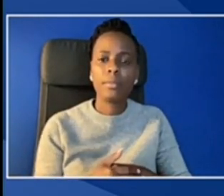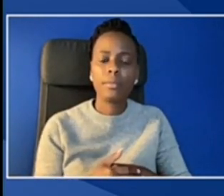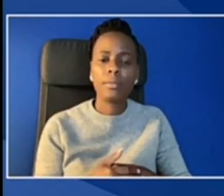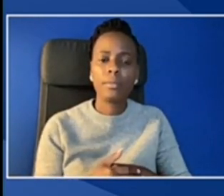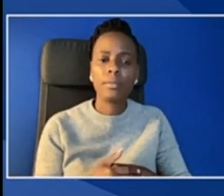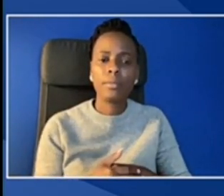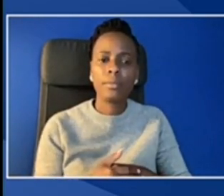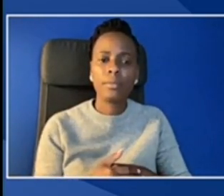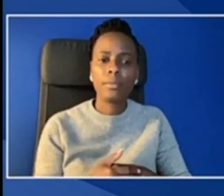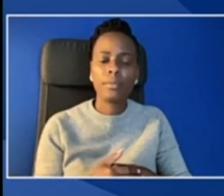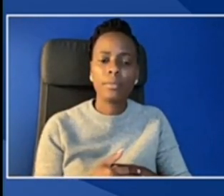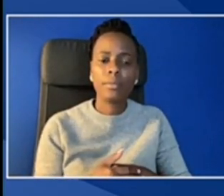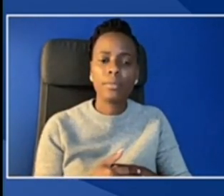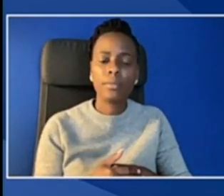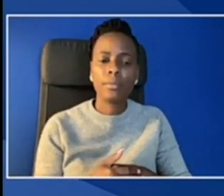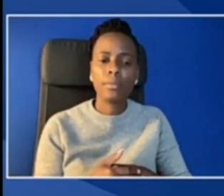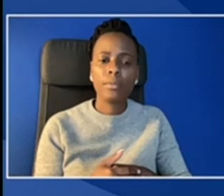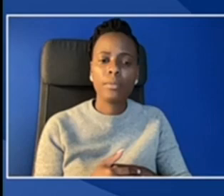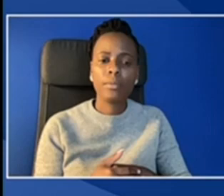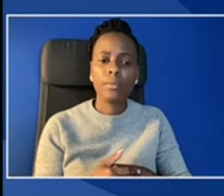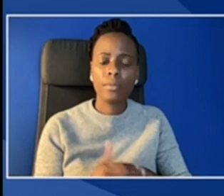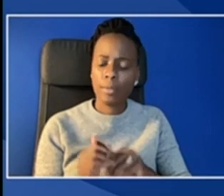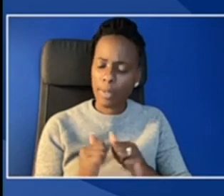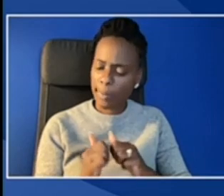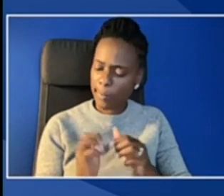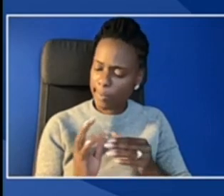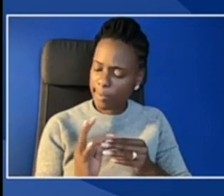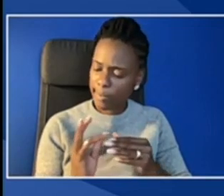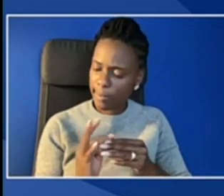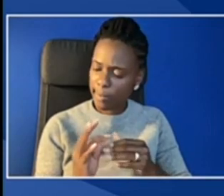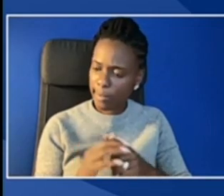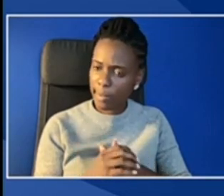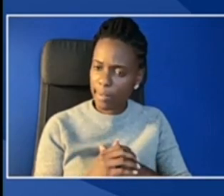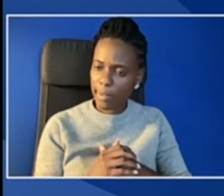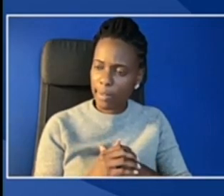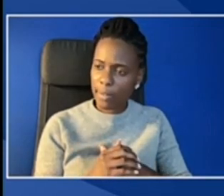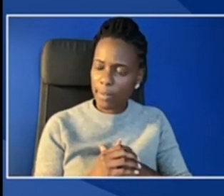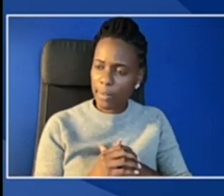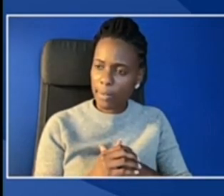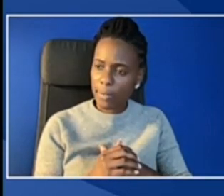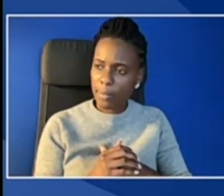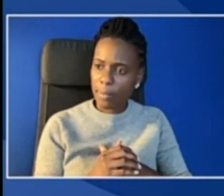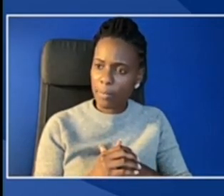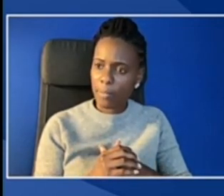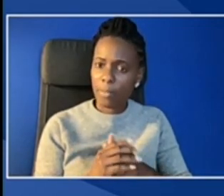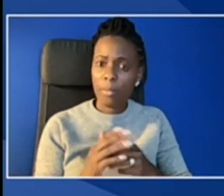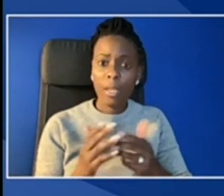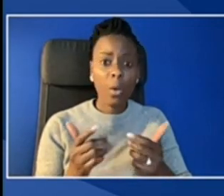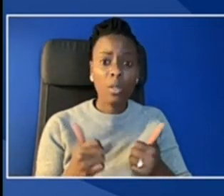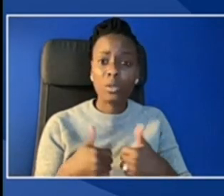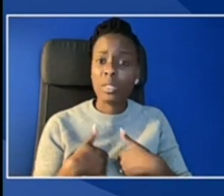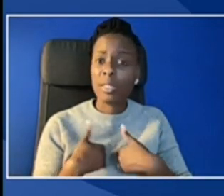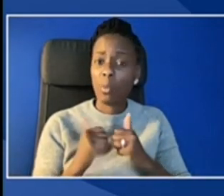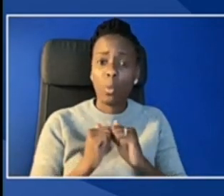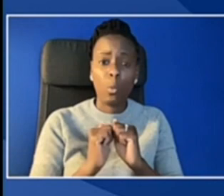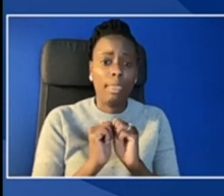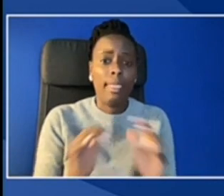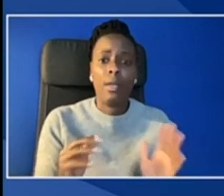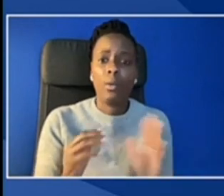how can I put this? I just want to live a student loan debt-free life but it just seems like I